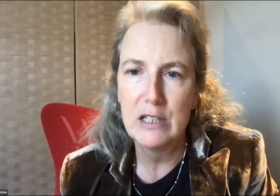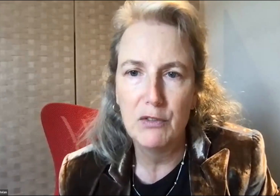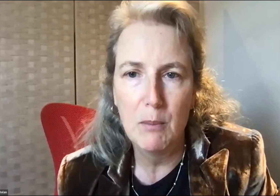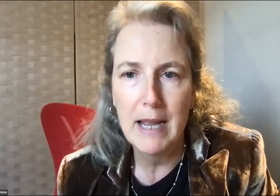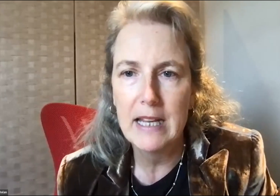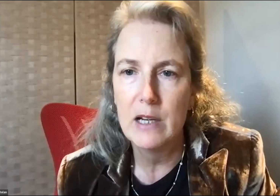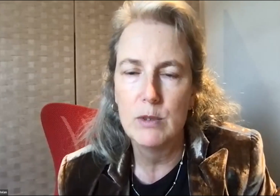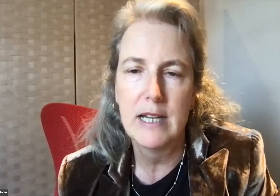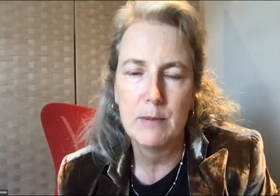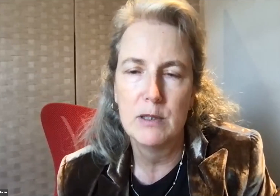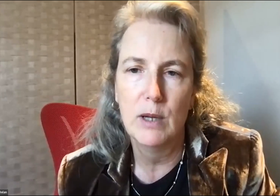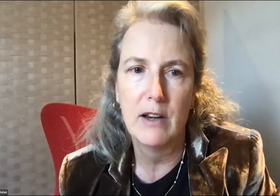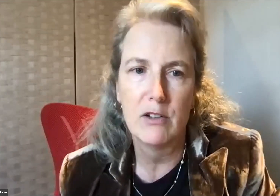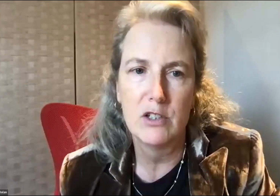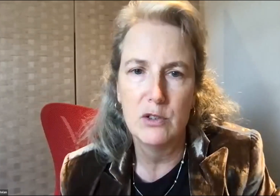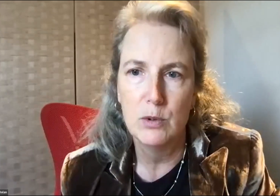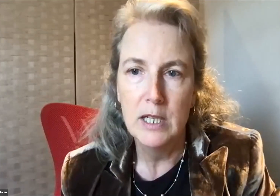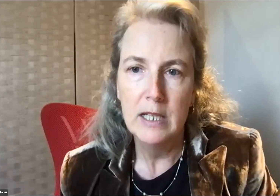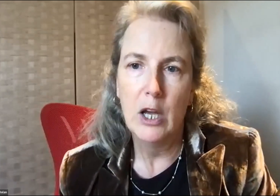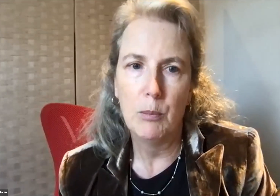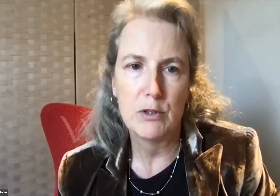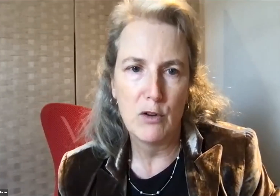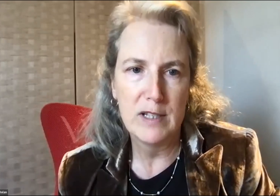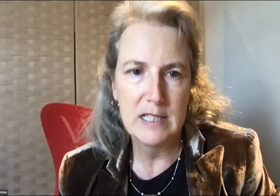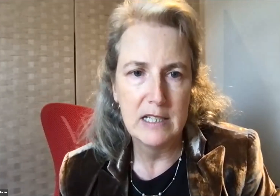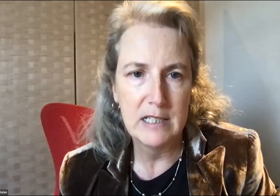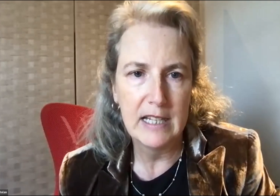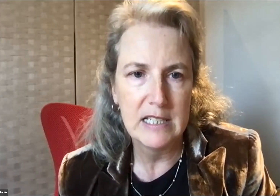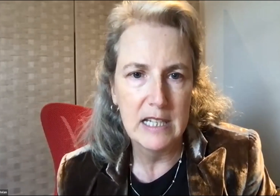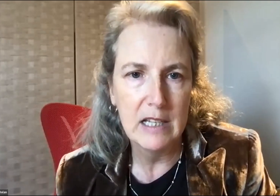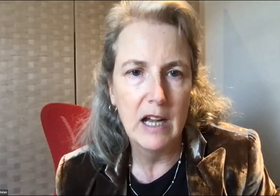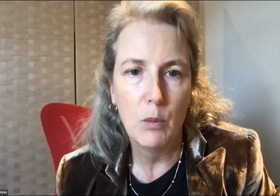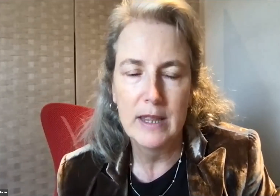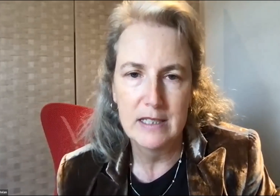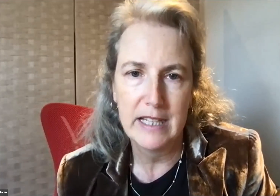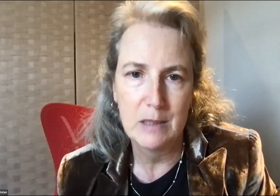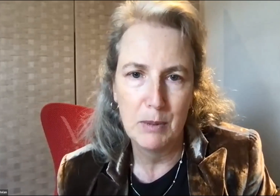I learned a great deal from Mike, and it was an absolute honor to help preserve his his legacy.